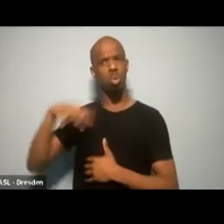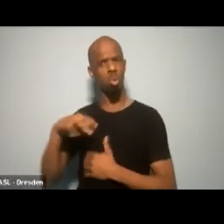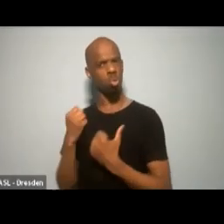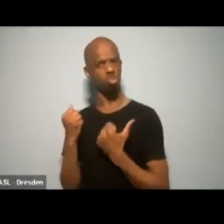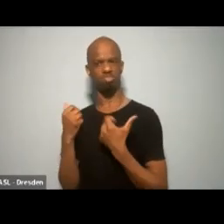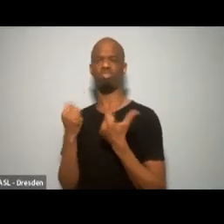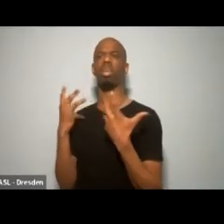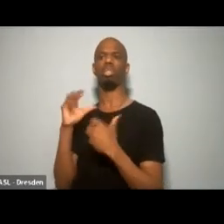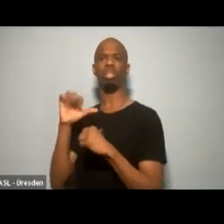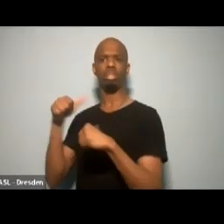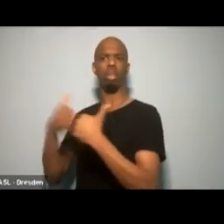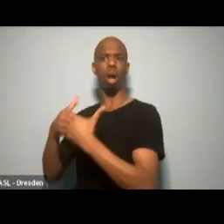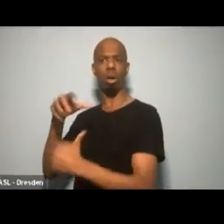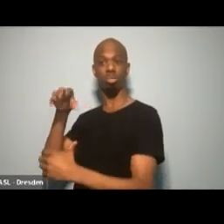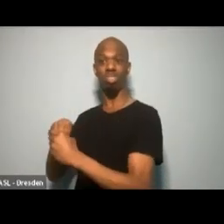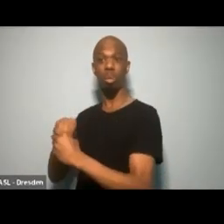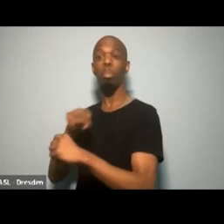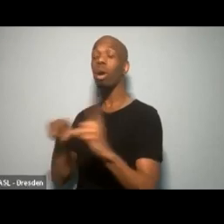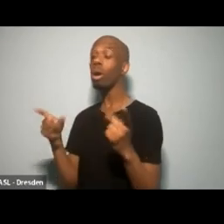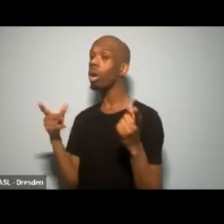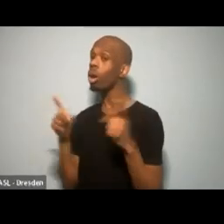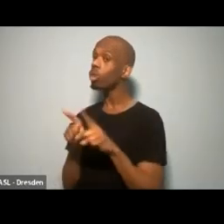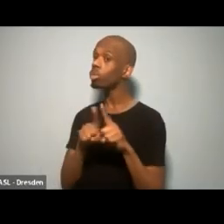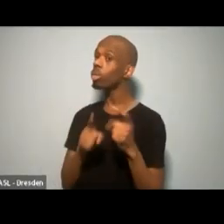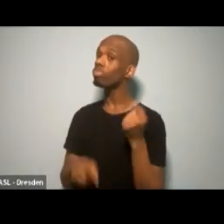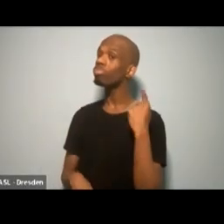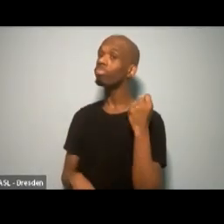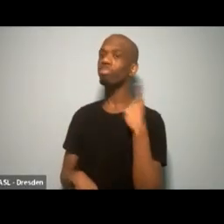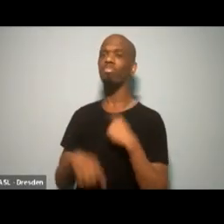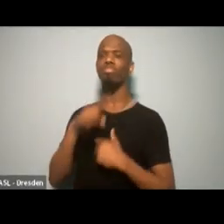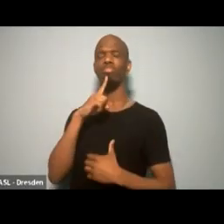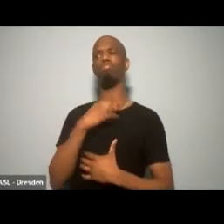how rewarding it is to see that work in print after months